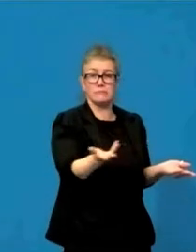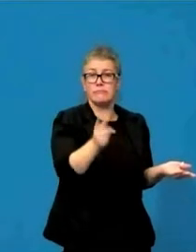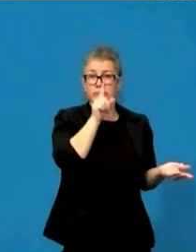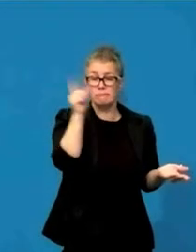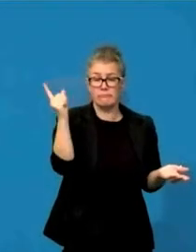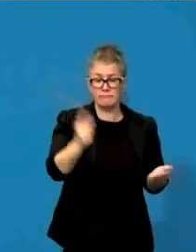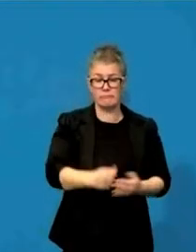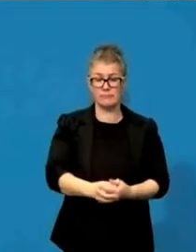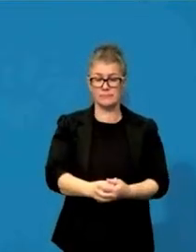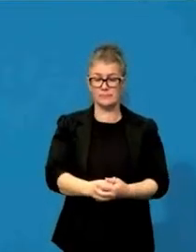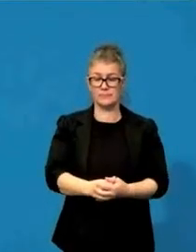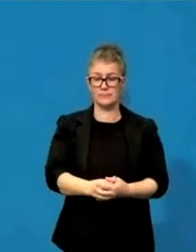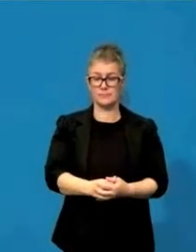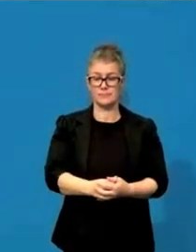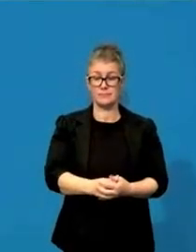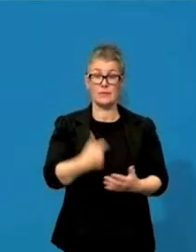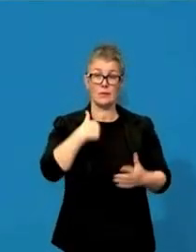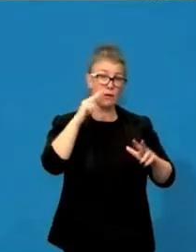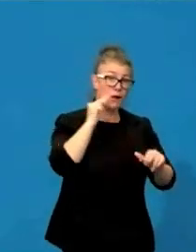One thing the old people used to tell us, you look after the river, the river look after